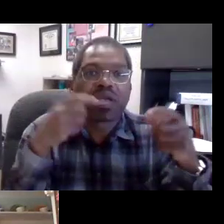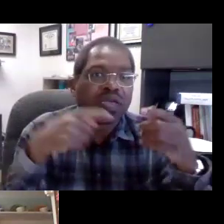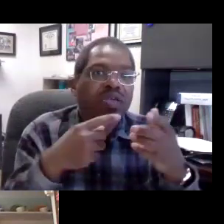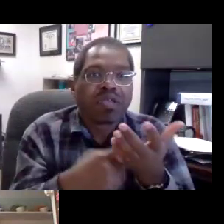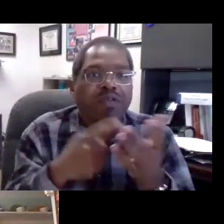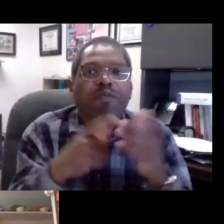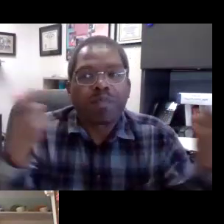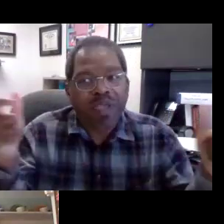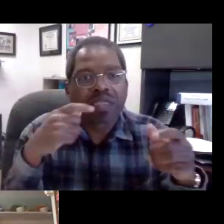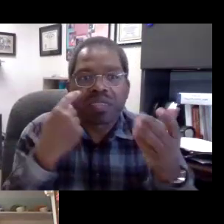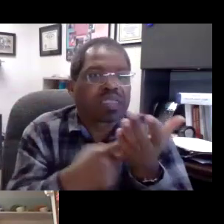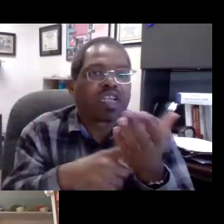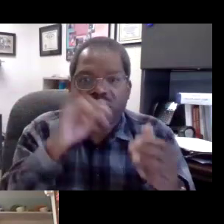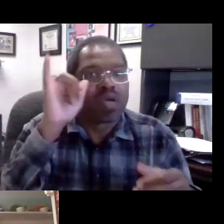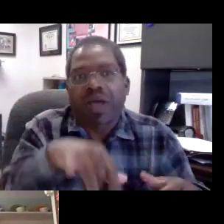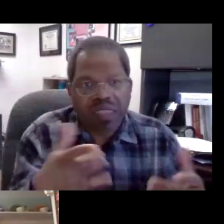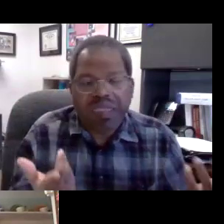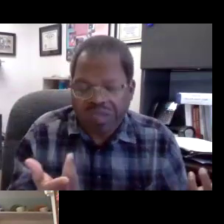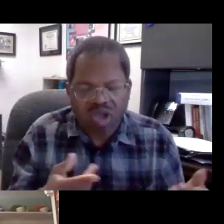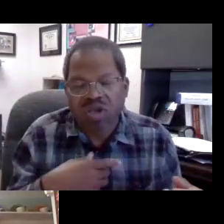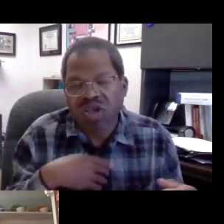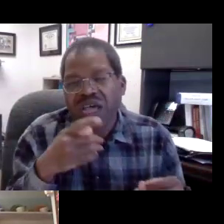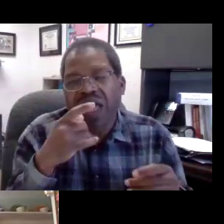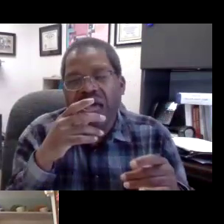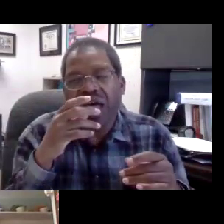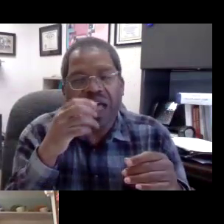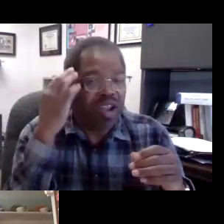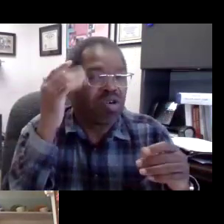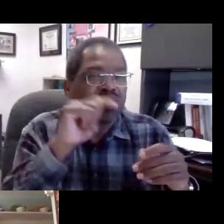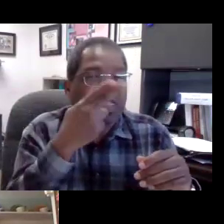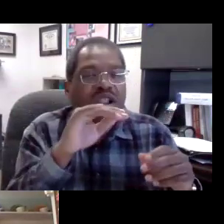ASL/Eng Interpreter-Addy (she/her): And yeah, we did discuss that a lot. There was a lot of discussion on that topic.